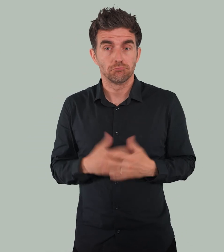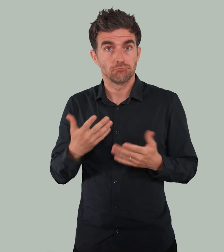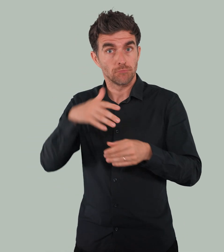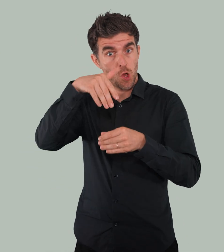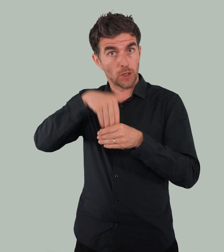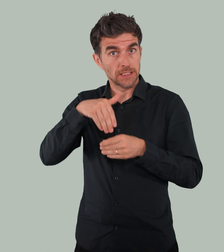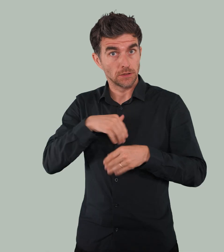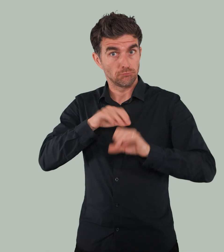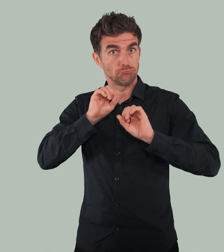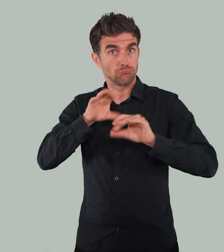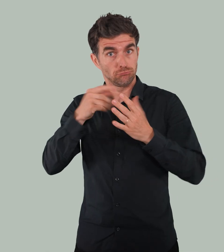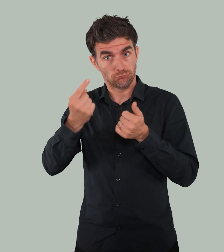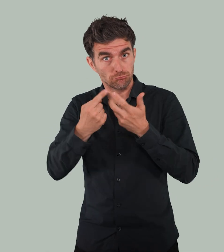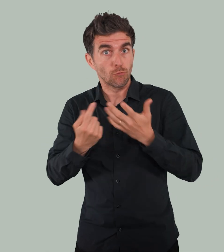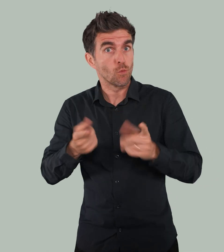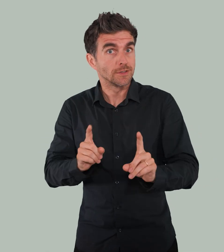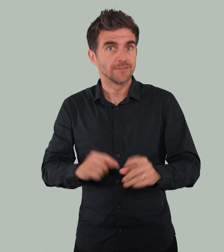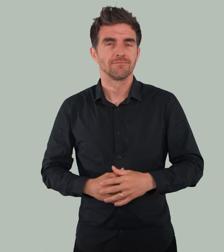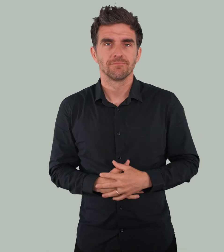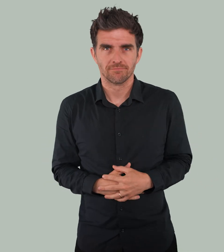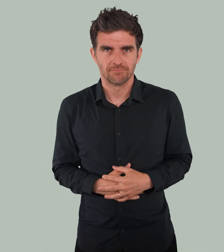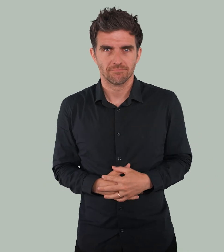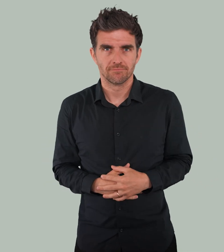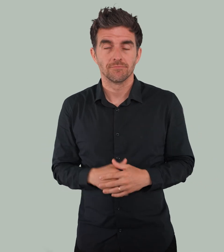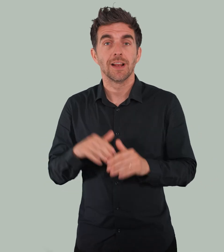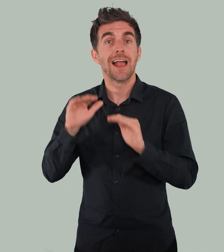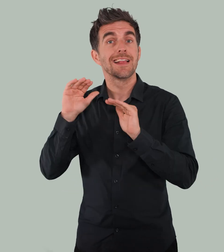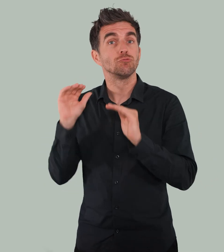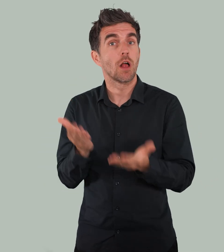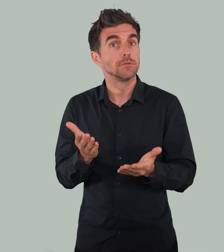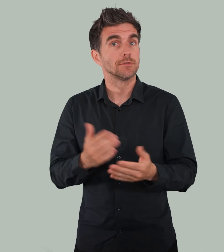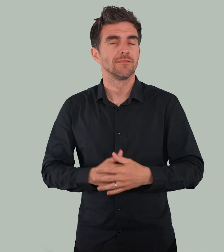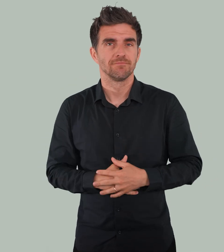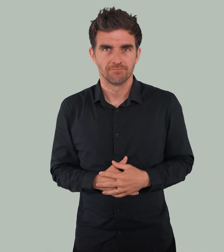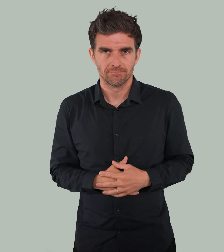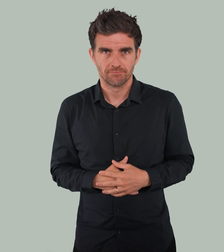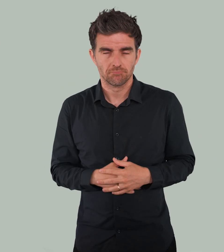Contents 1. Introduction